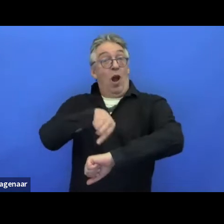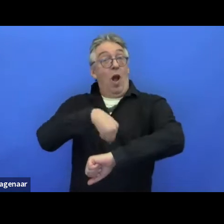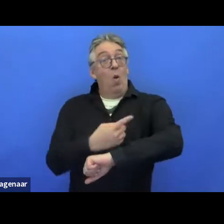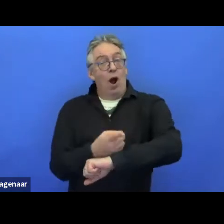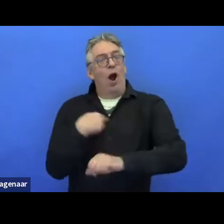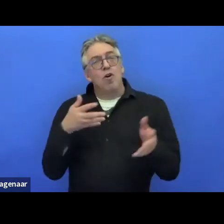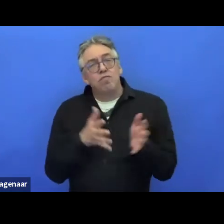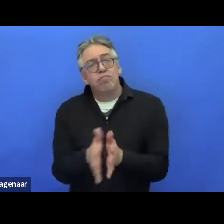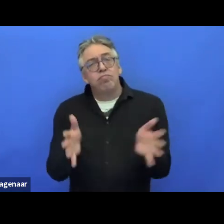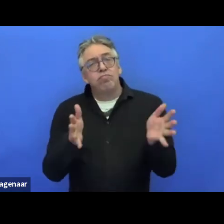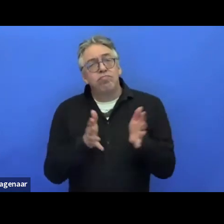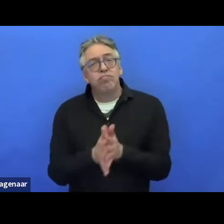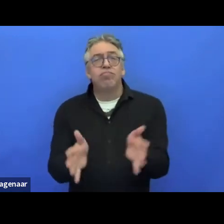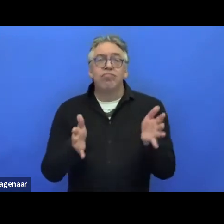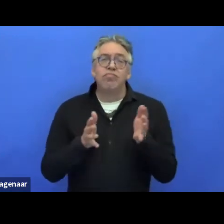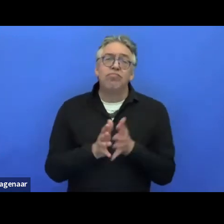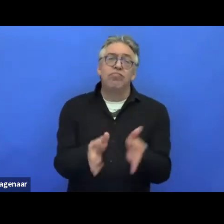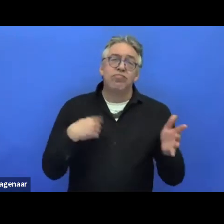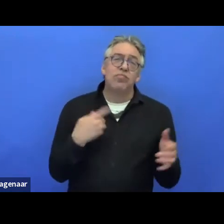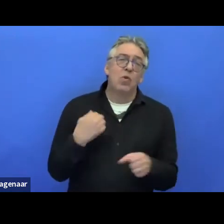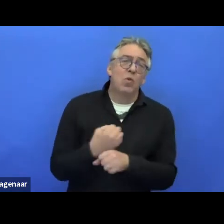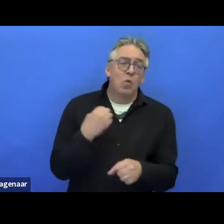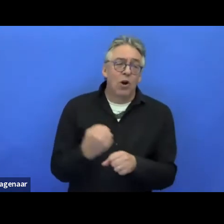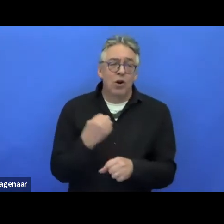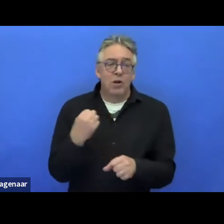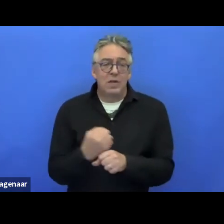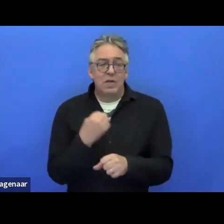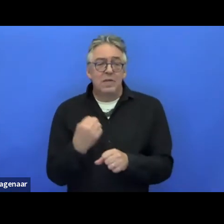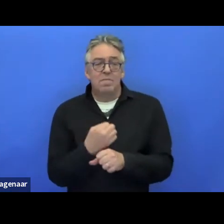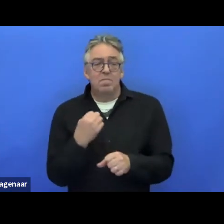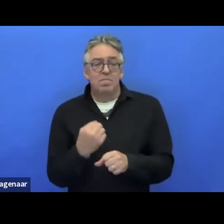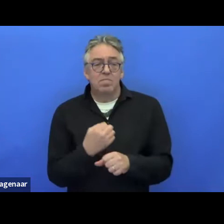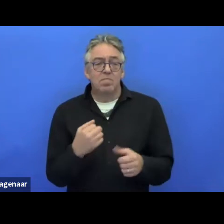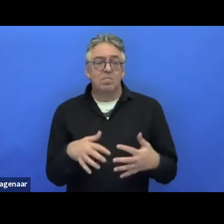and how our procedures are looking from the perspective of you,